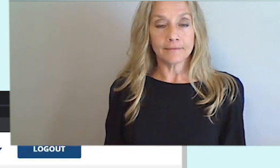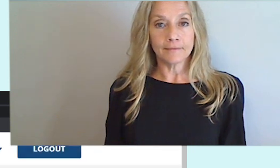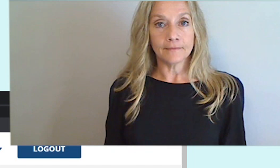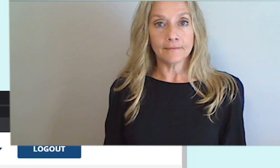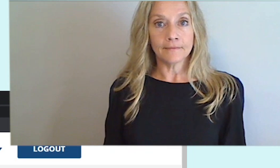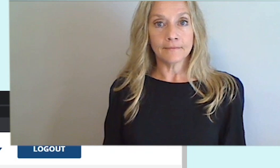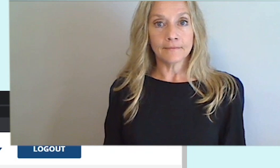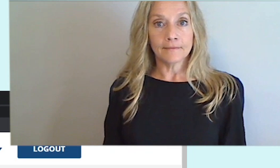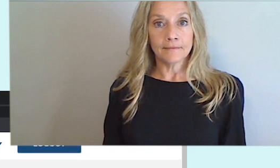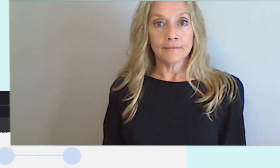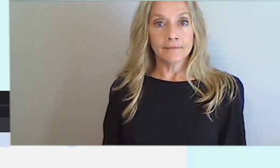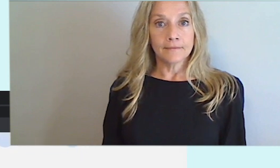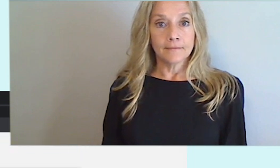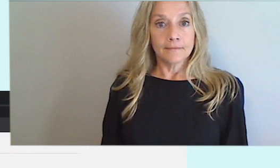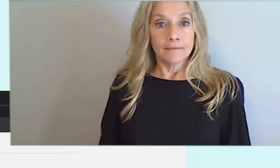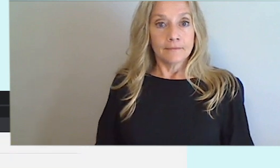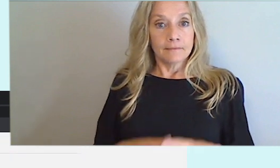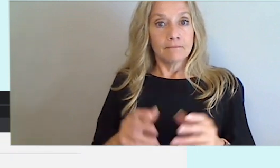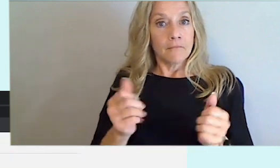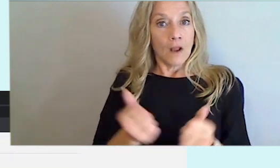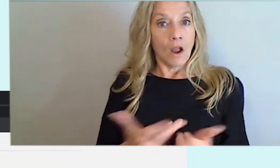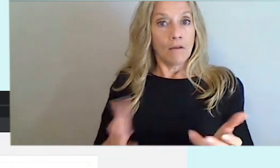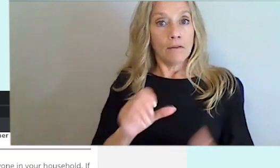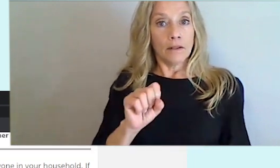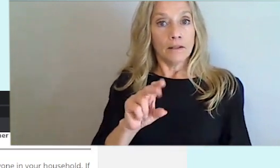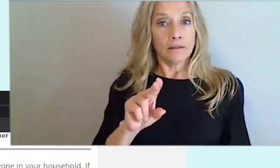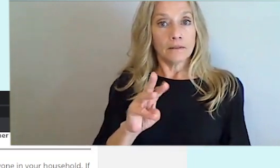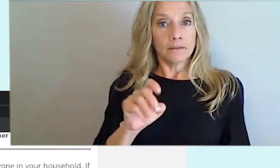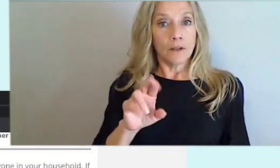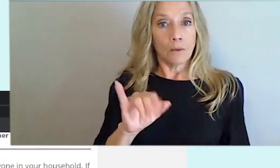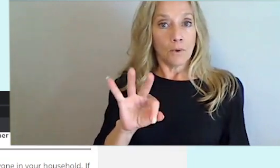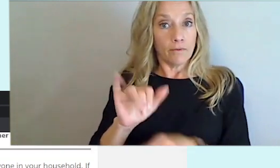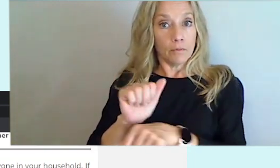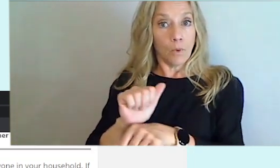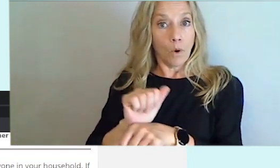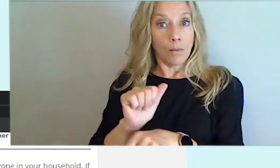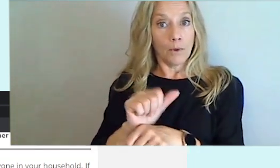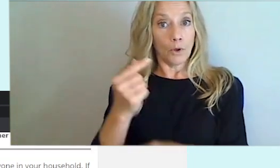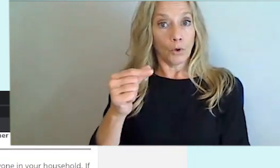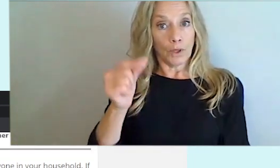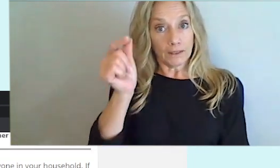Once everything on the summary of Employment page has a green checkmark, you can move forward with the renewal.